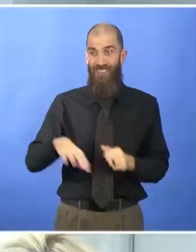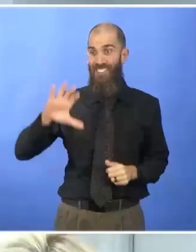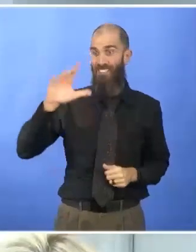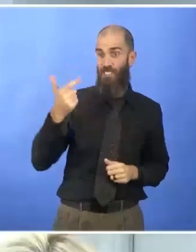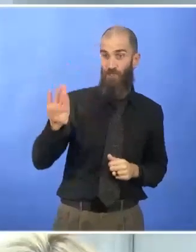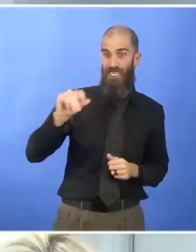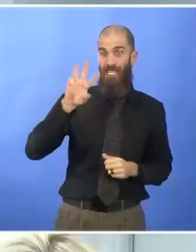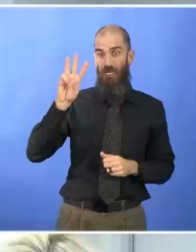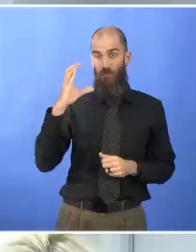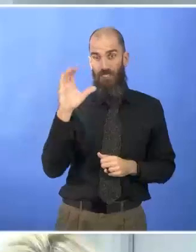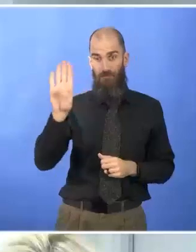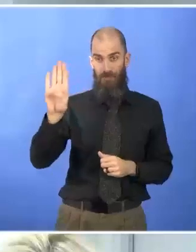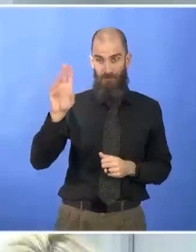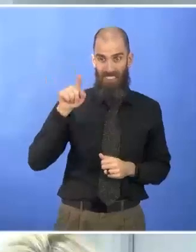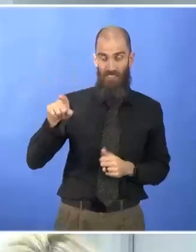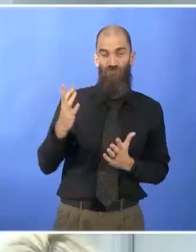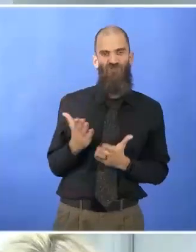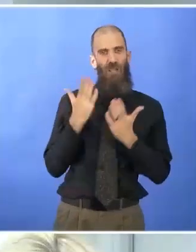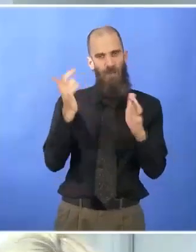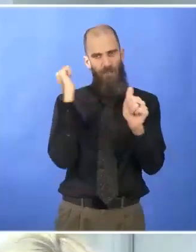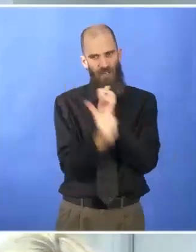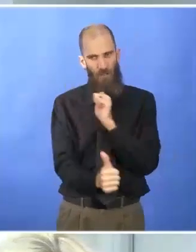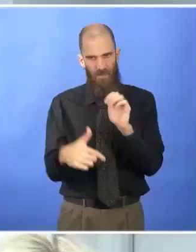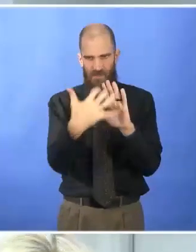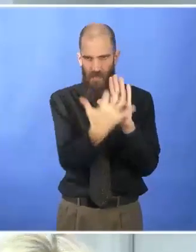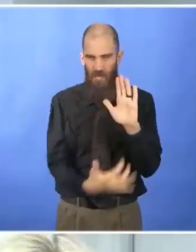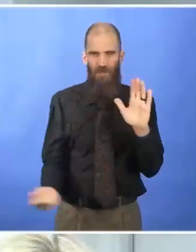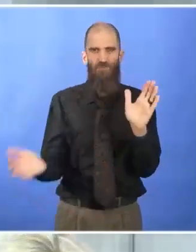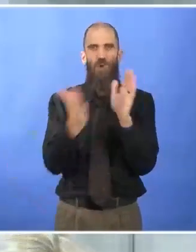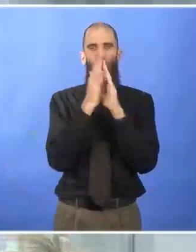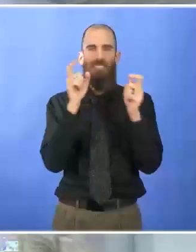BUREAU'S RECOMMENDED OPTION OF THE ITEM. THANK YOU.